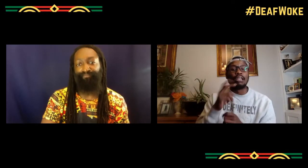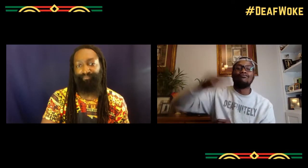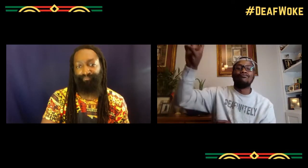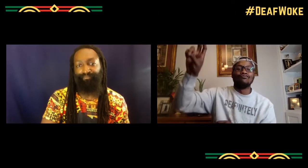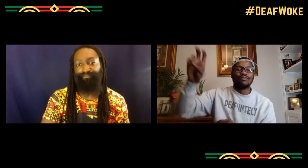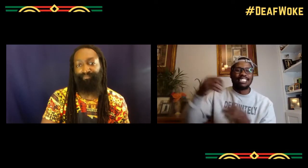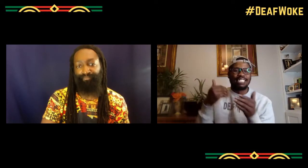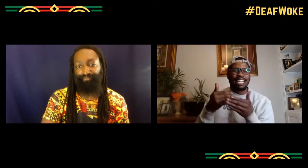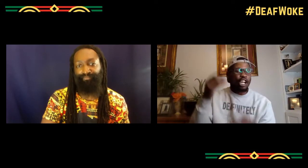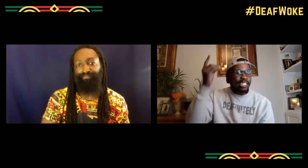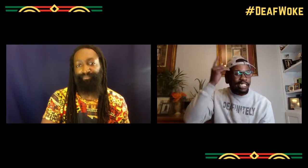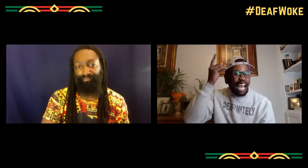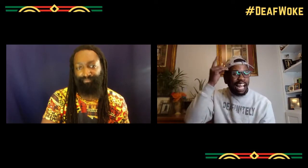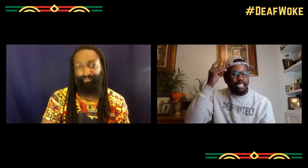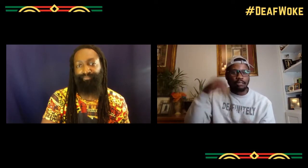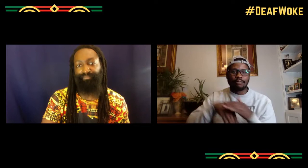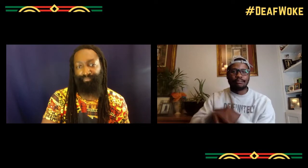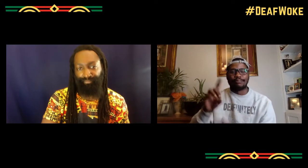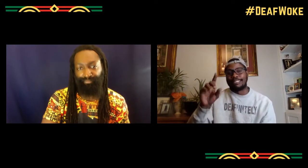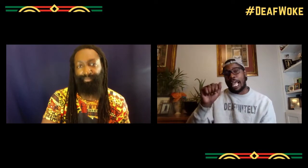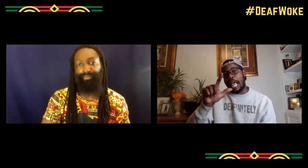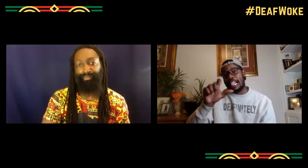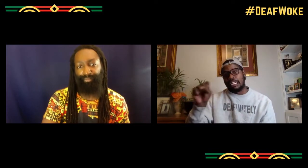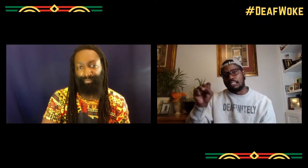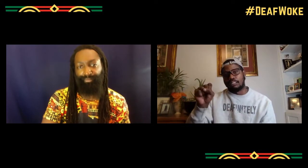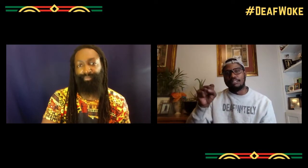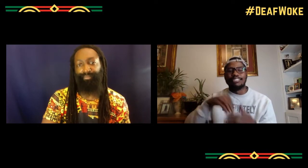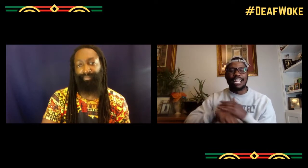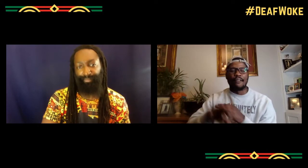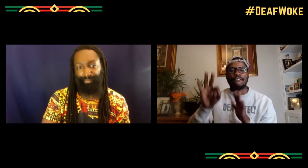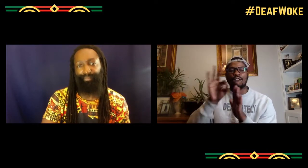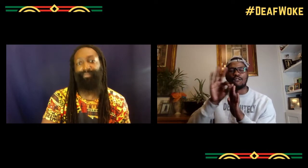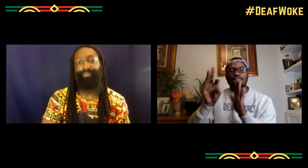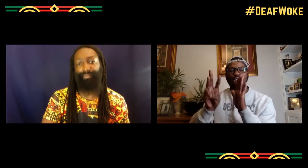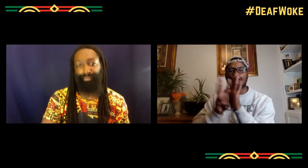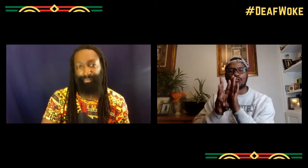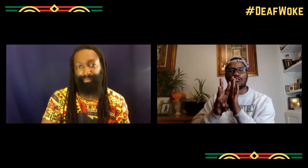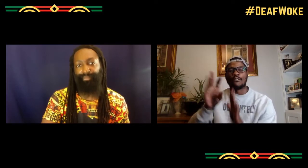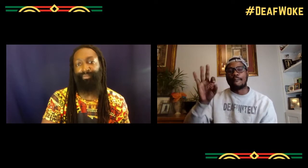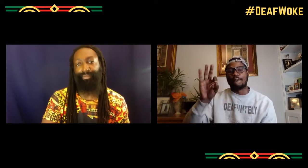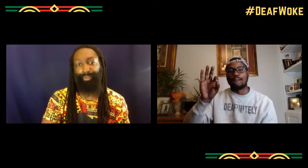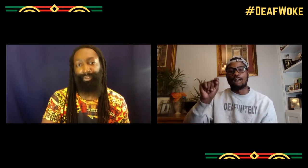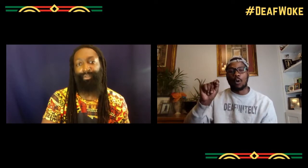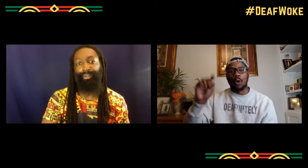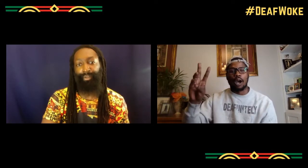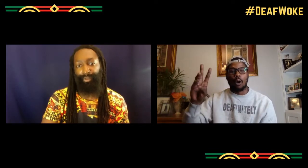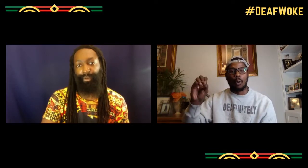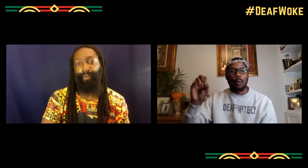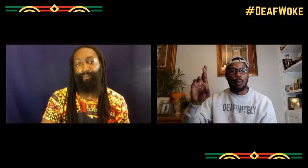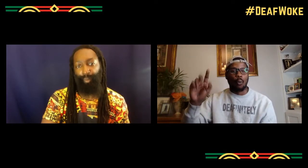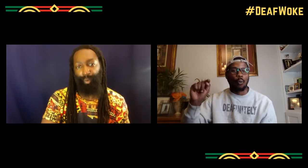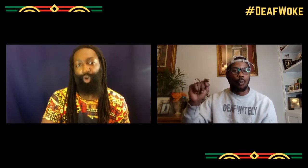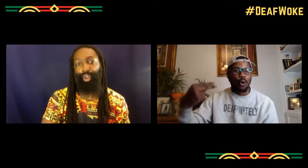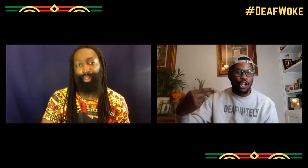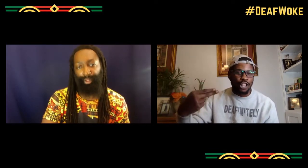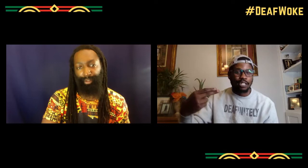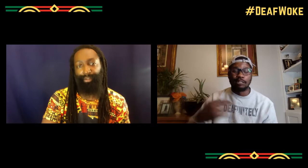That's where I was grown, that's where I grew up. And then also, Dallas, near Fort Worth as well.